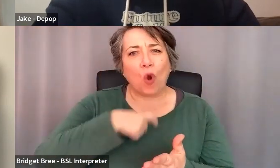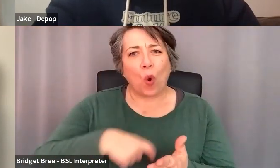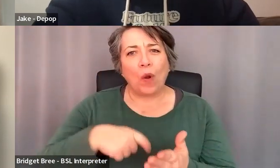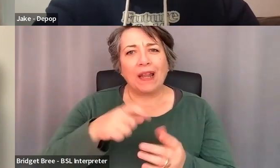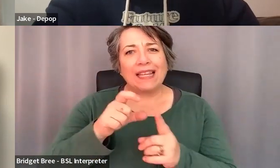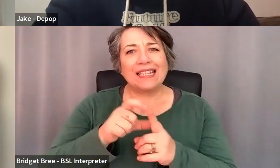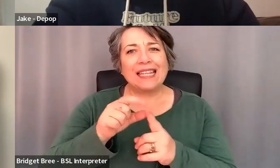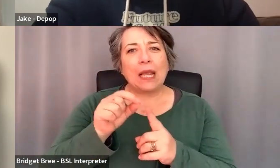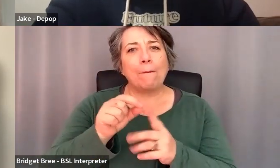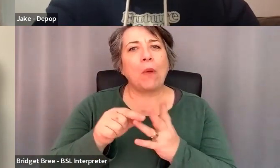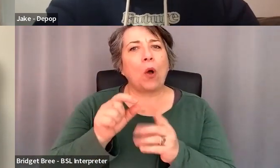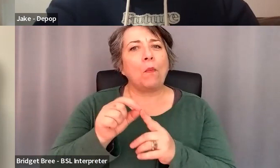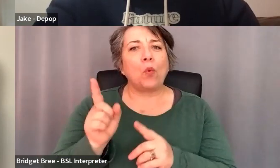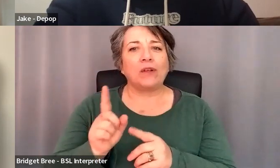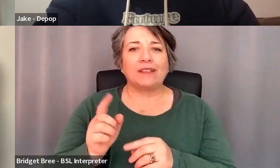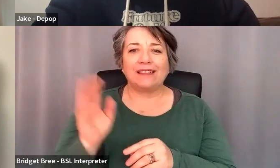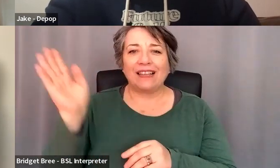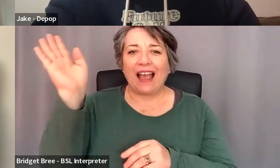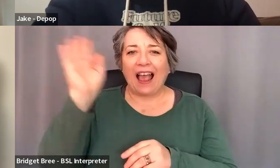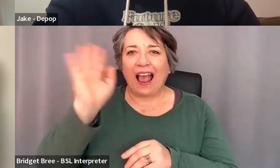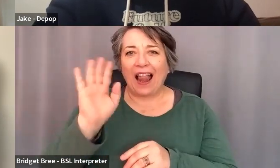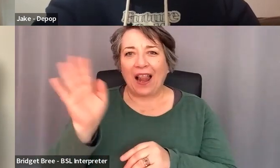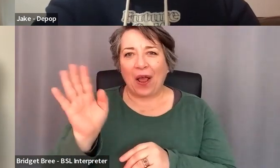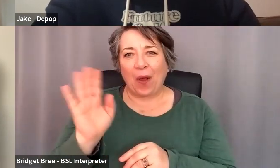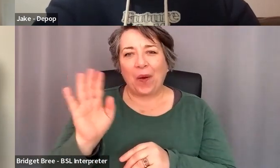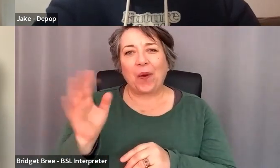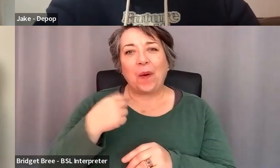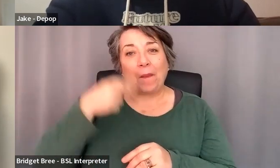Yeah. Hi, everyone. Thanks for having us today. My name is Jake. Thank you for having us today. I'm Jake, my pronounce are he, him.